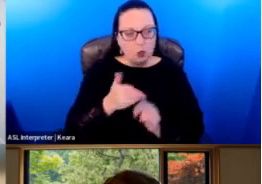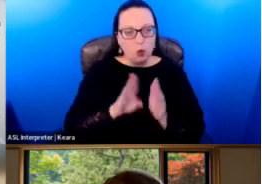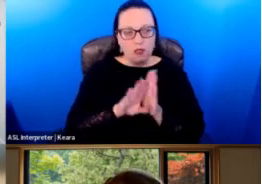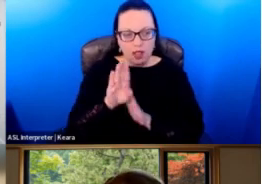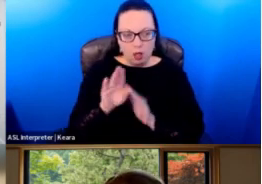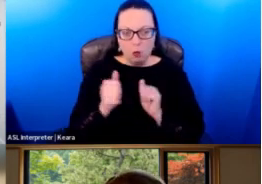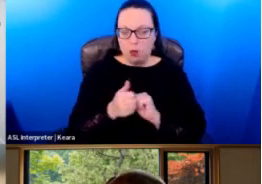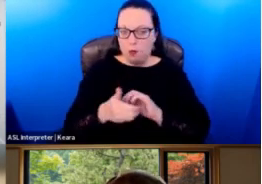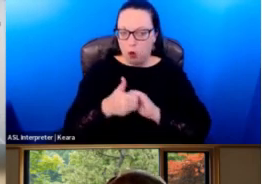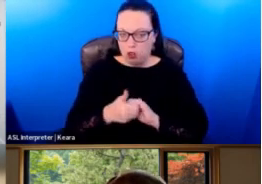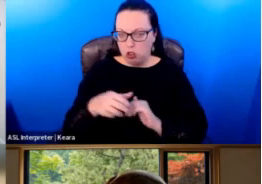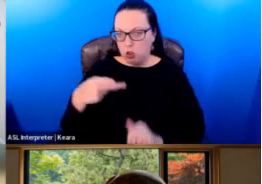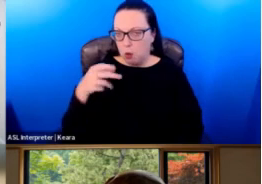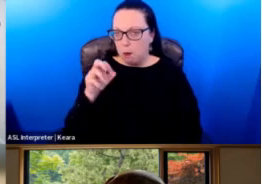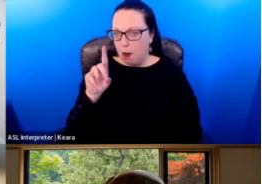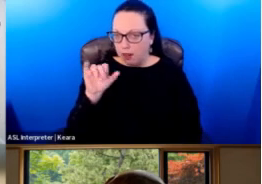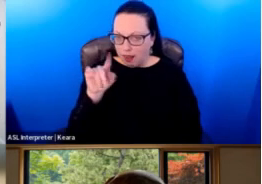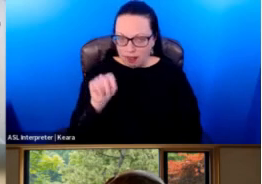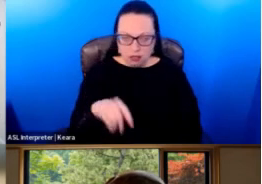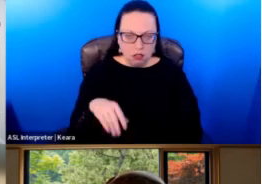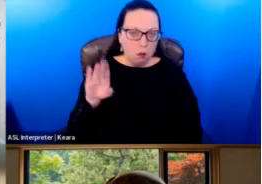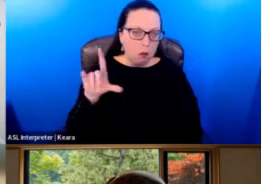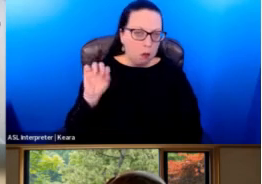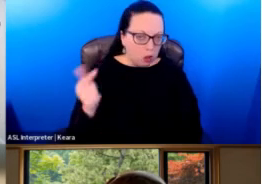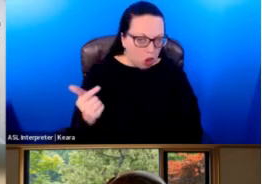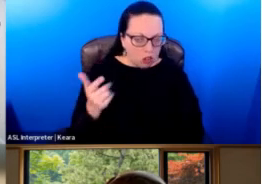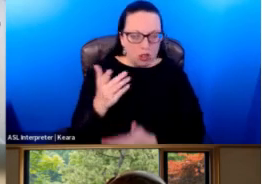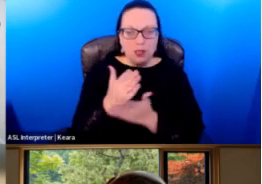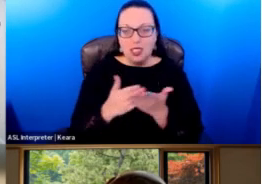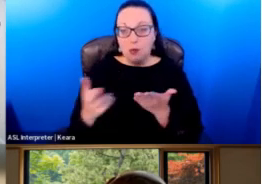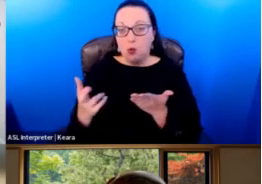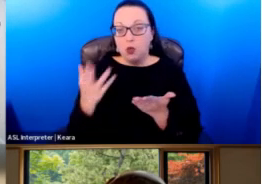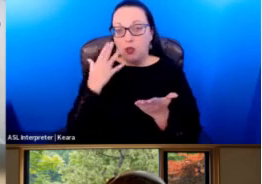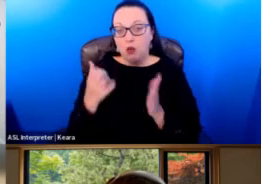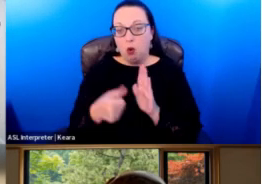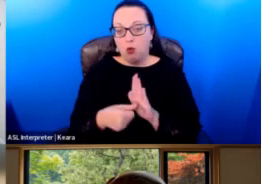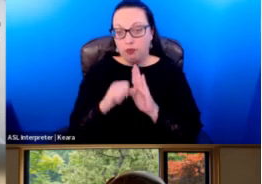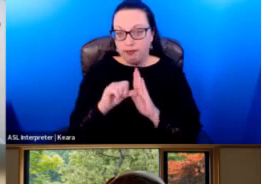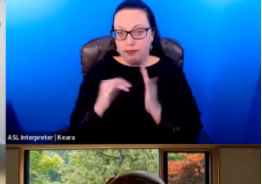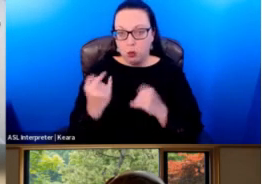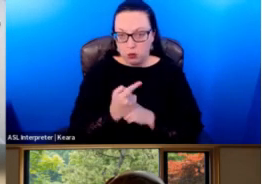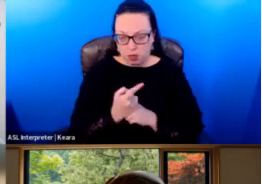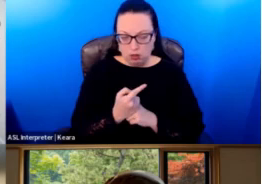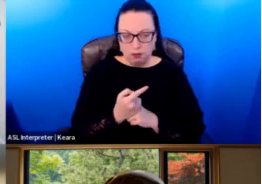either podcasts, or blogs. But some of the resources that I'd like to highlight today is one